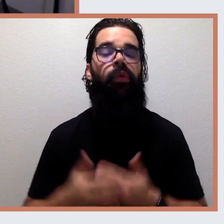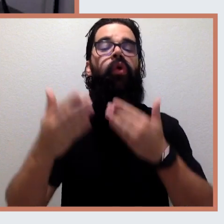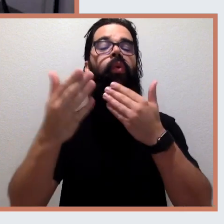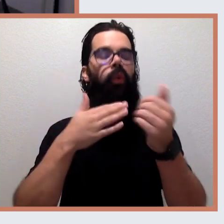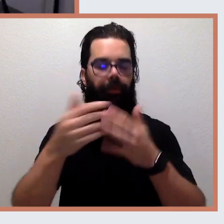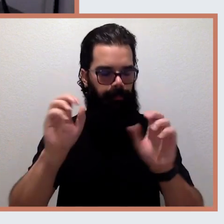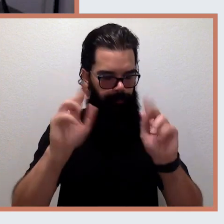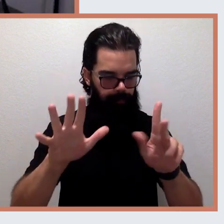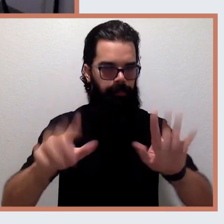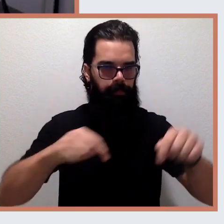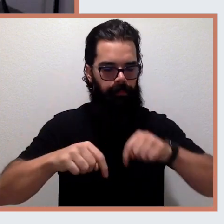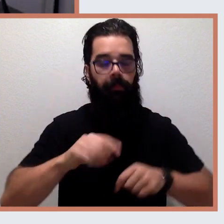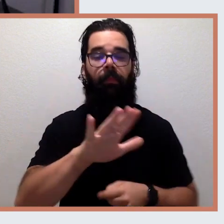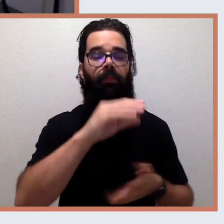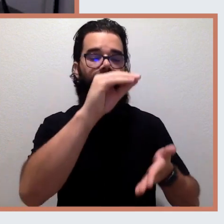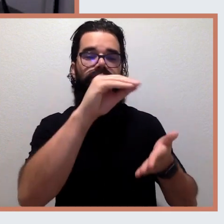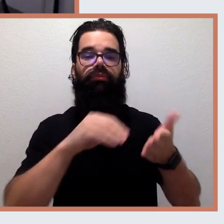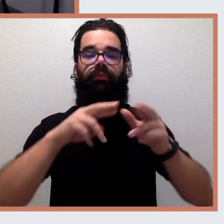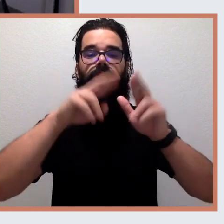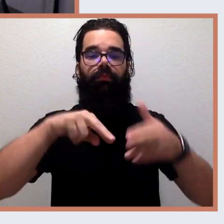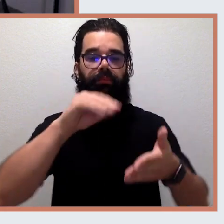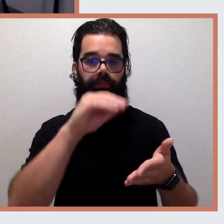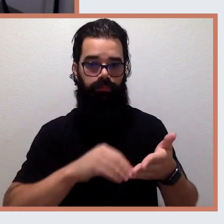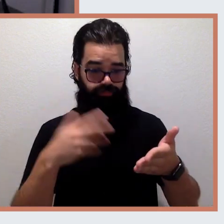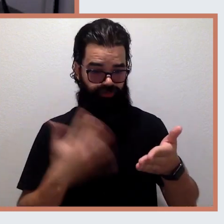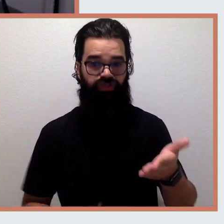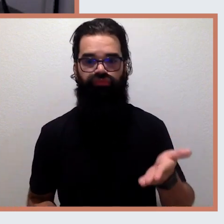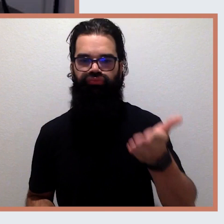Anyway, I go with that and a resume, and, long story short,